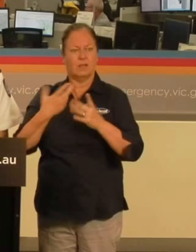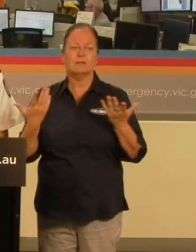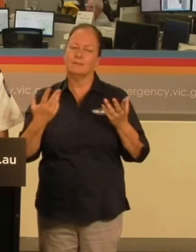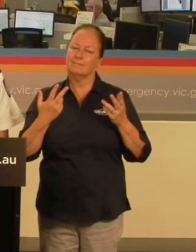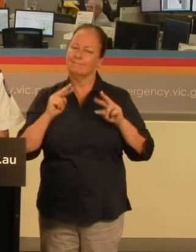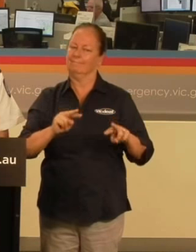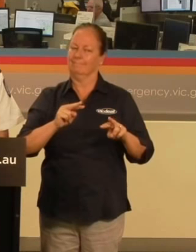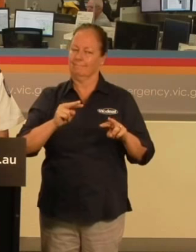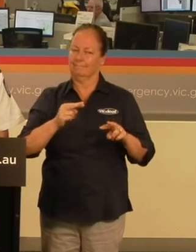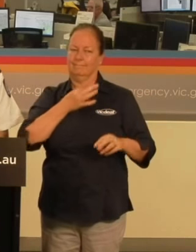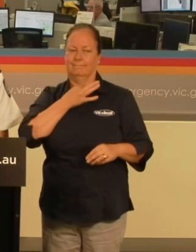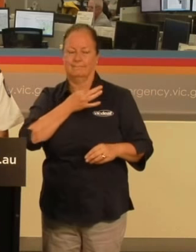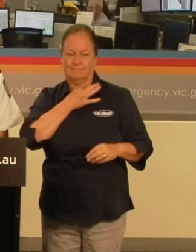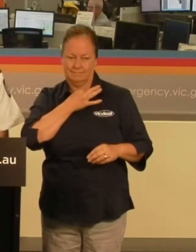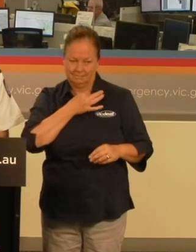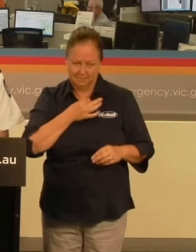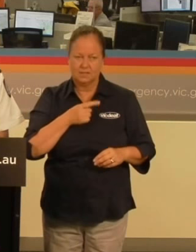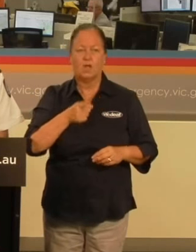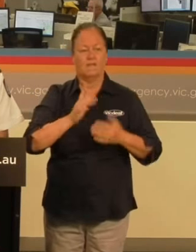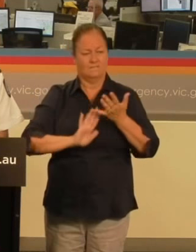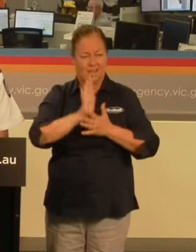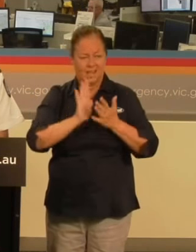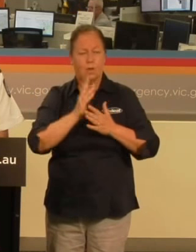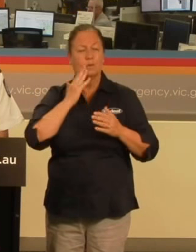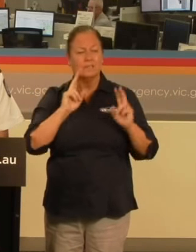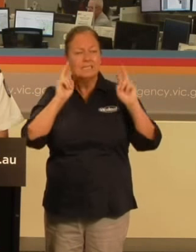challenging for communities especially if it's a fire that starts late in the